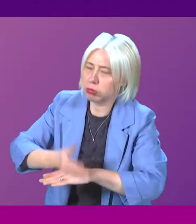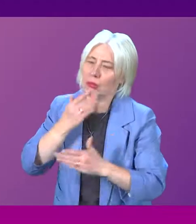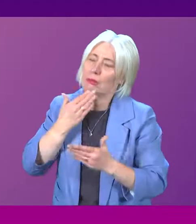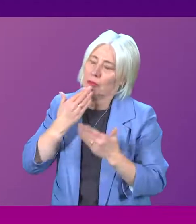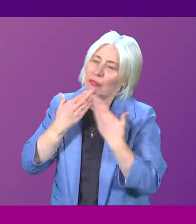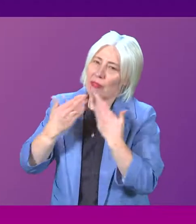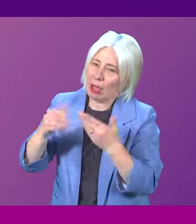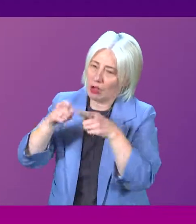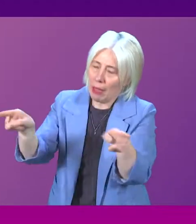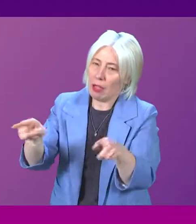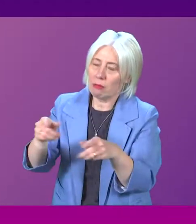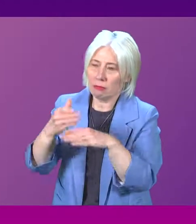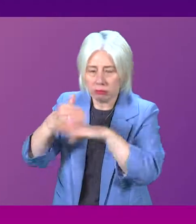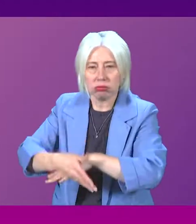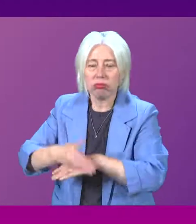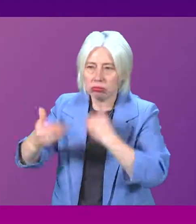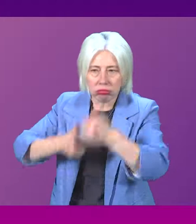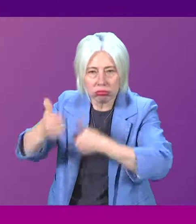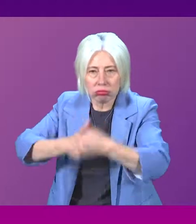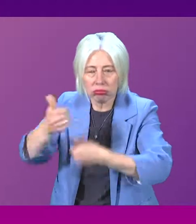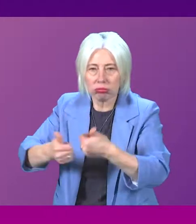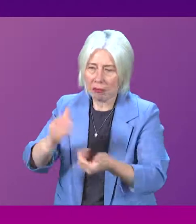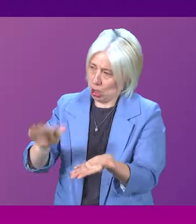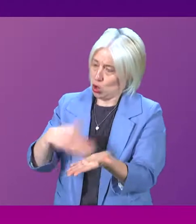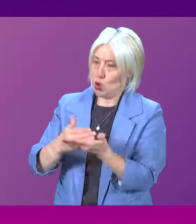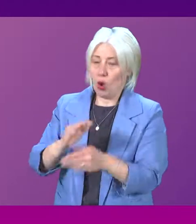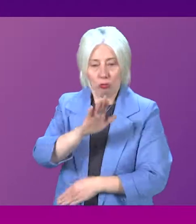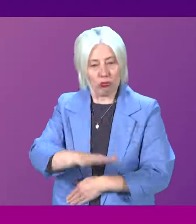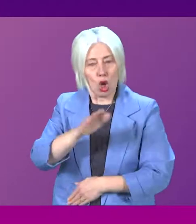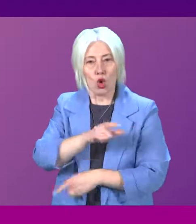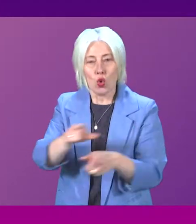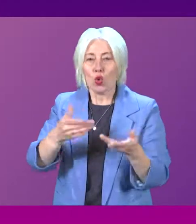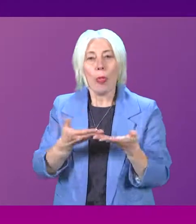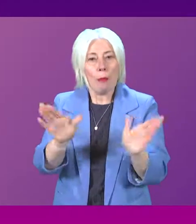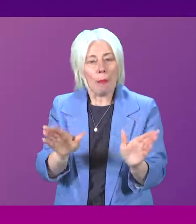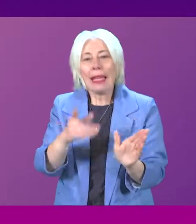It gives a basis on which we can ensure that members of the public can engage with the